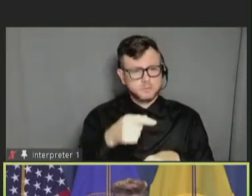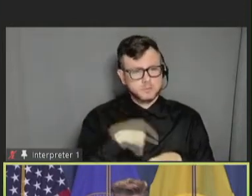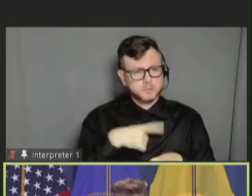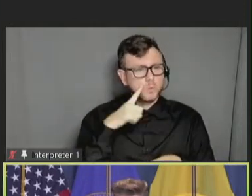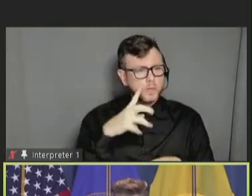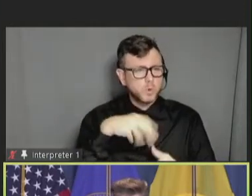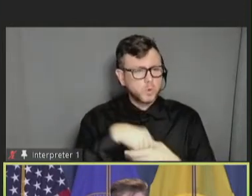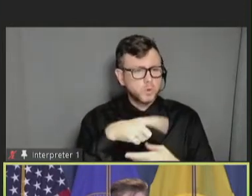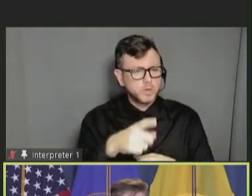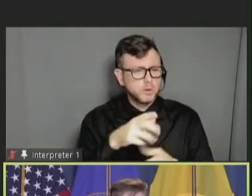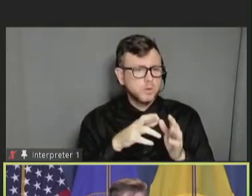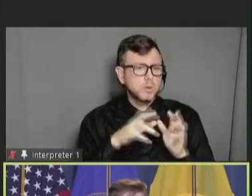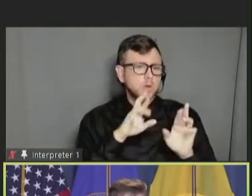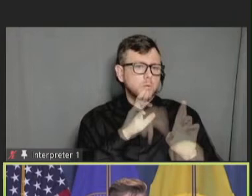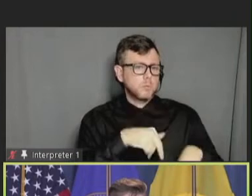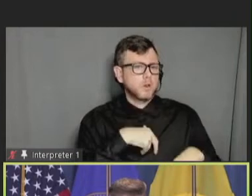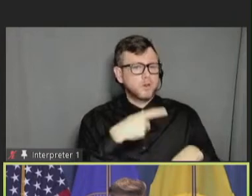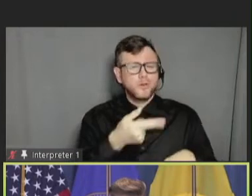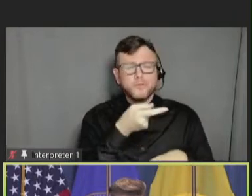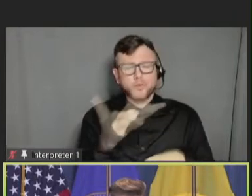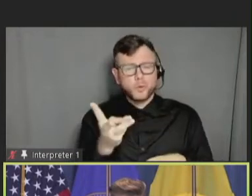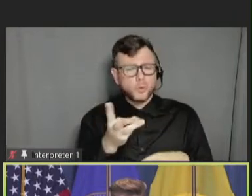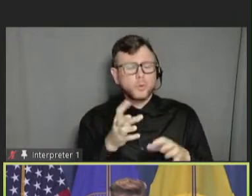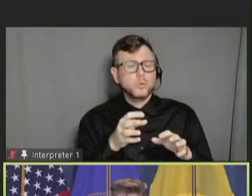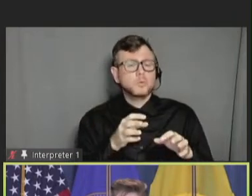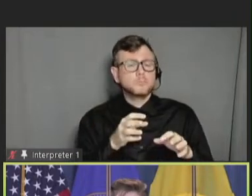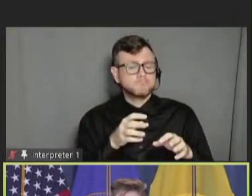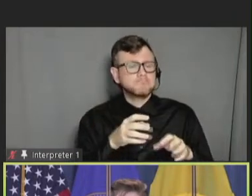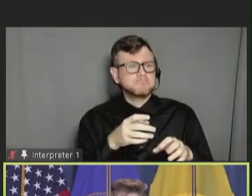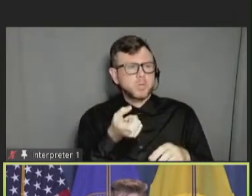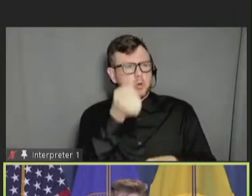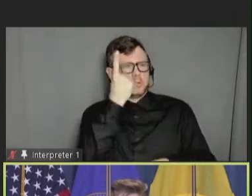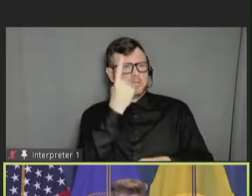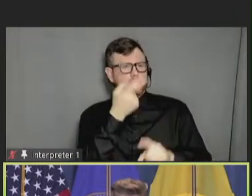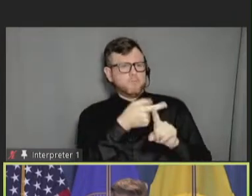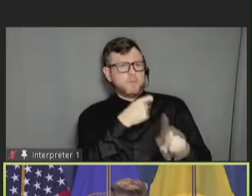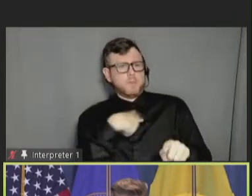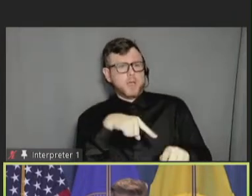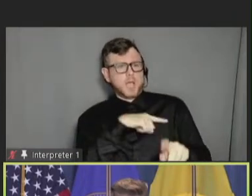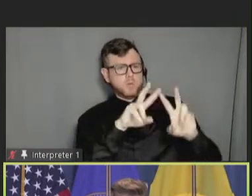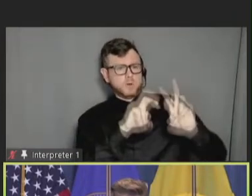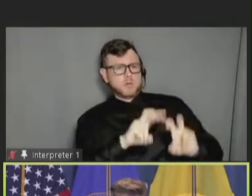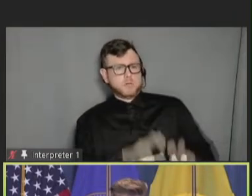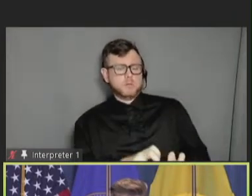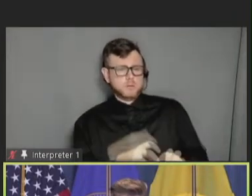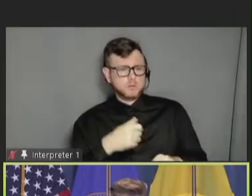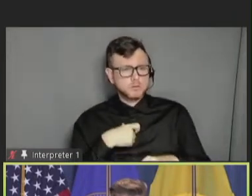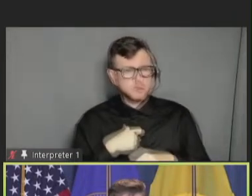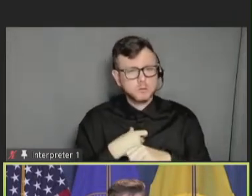But I'll leave you with some key takeaways that emerged in our analysis of the U.S. So, first,